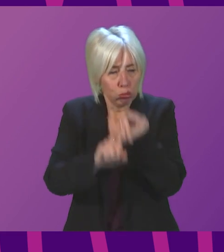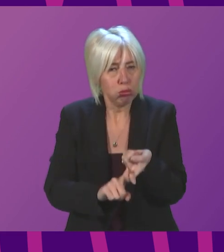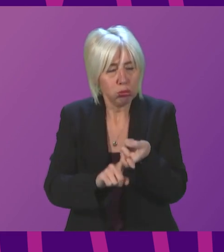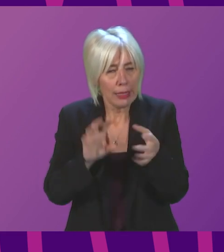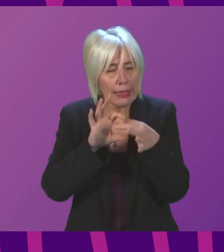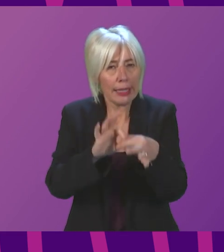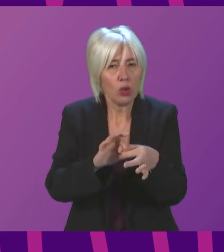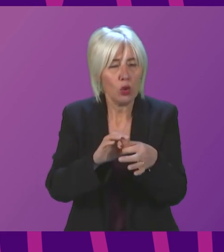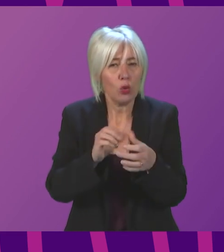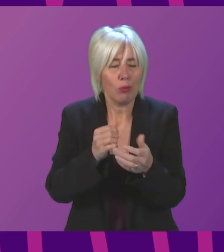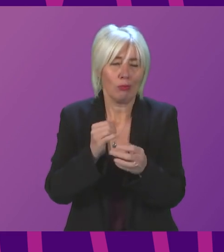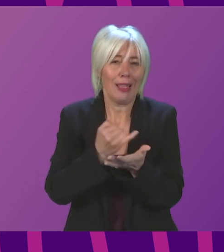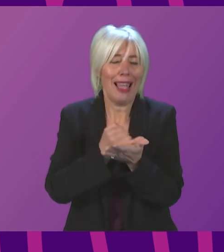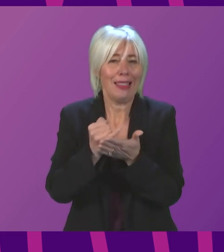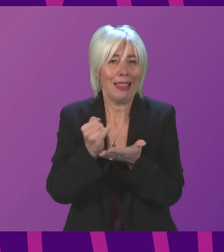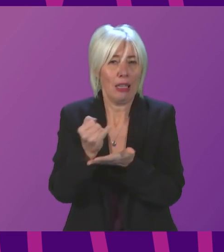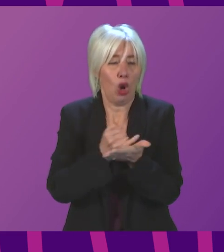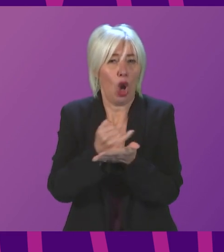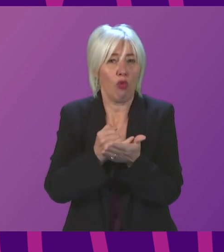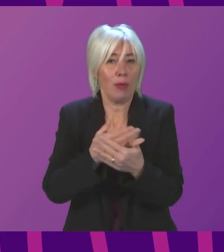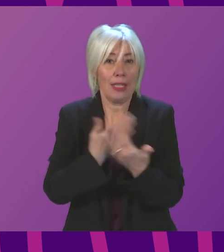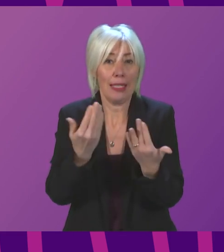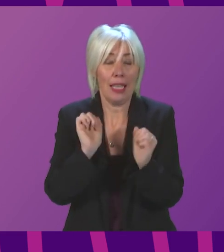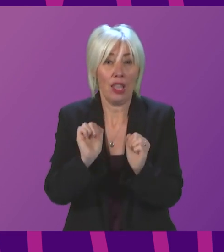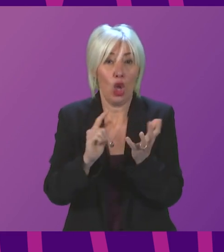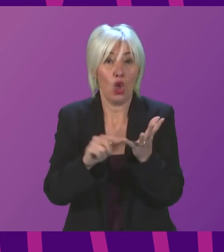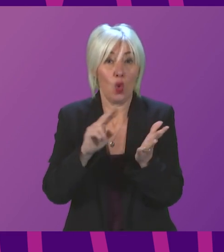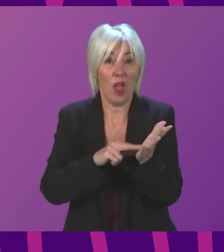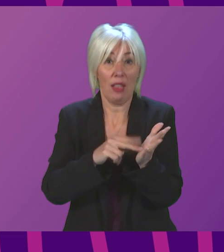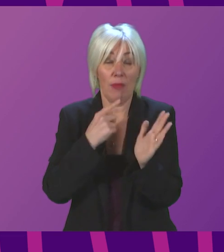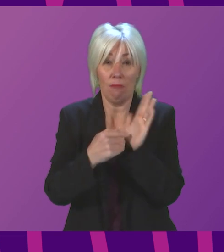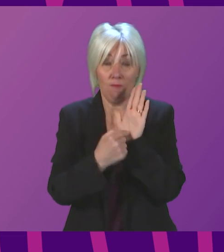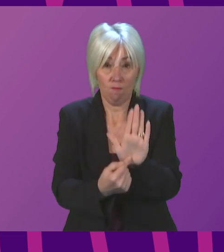day, as enshrined in the United Nations Convention Against Corruption. It is incumbent on all